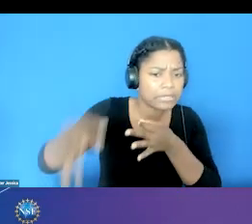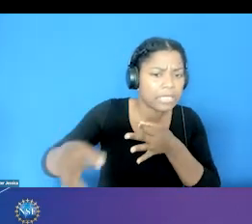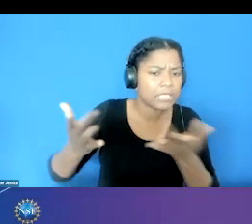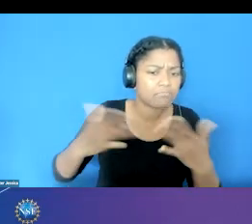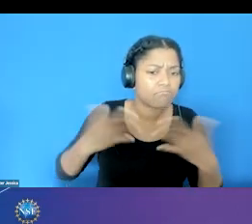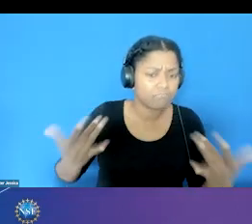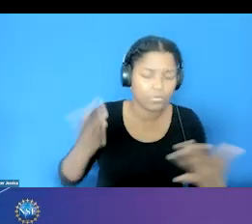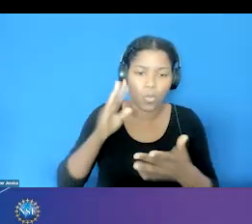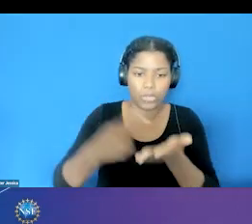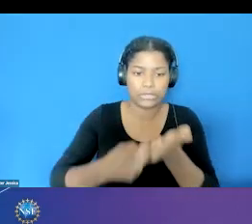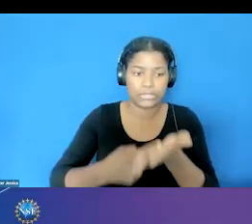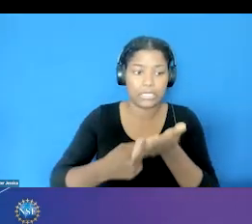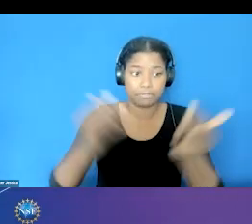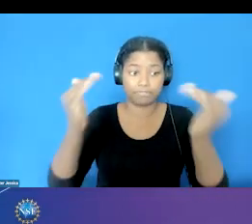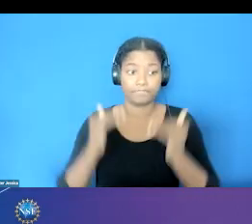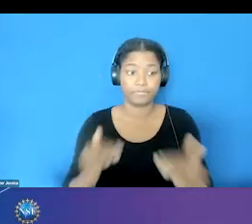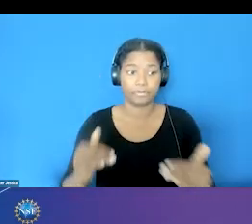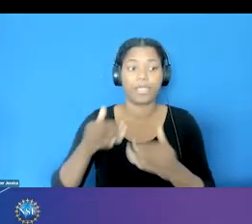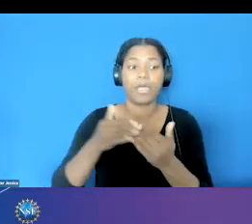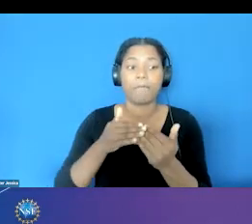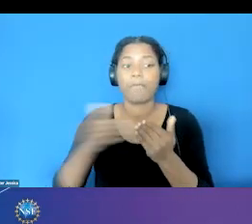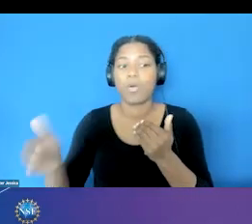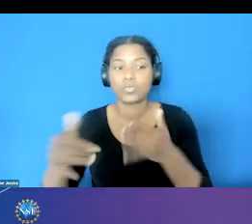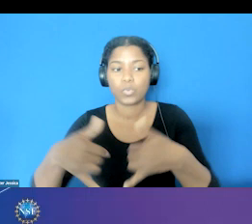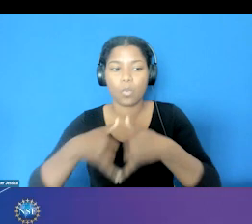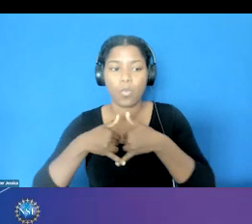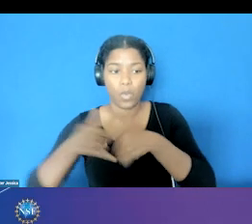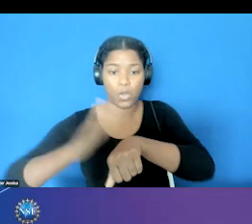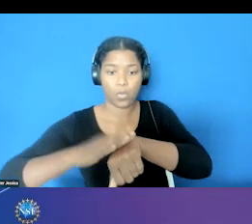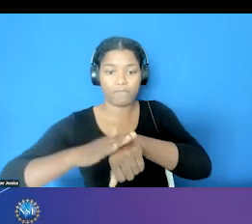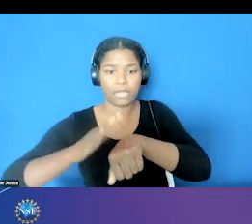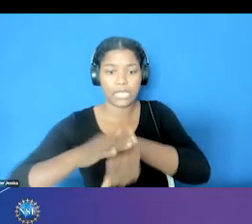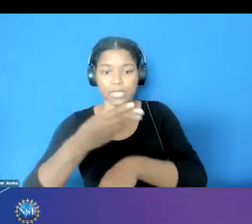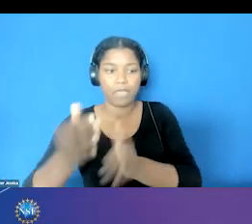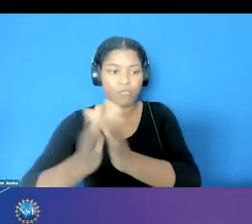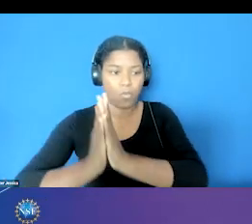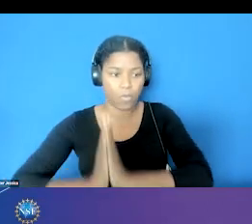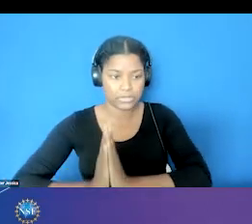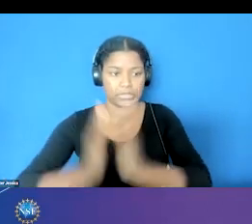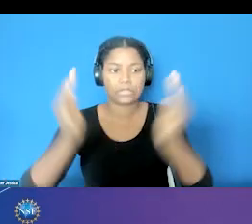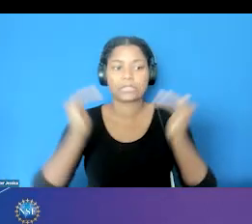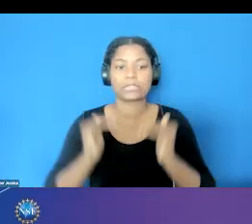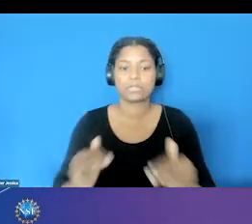We will then go over post-award notifications and requests. Following that, Jeff will discuss reporting requirements,